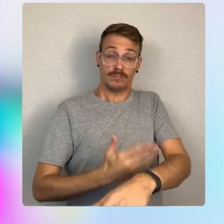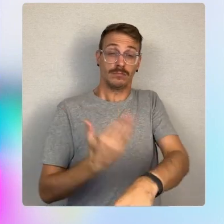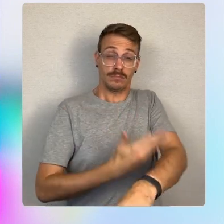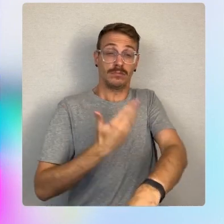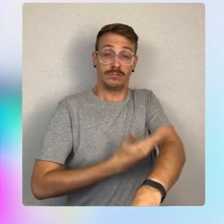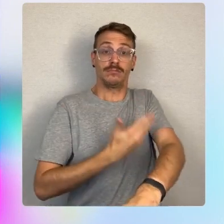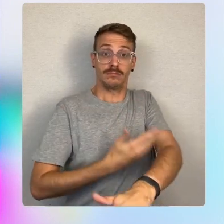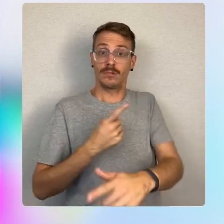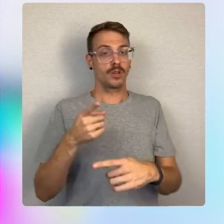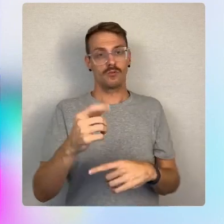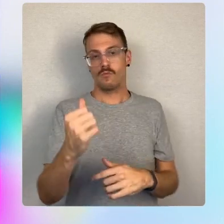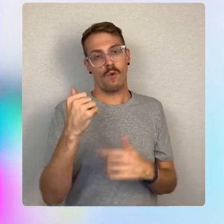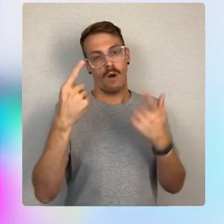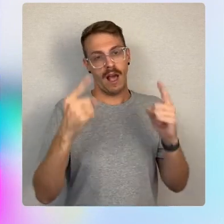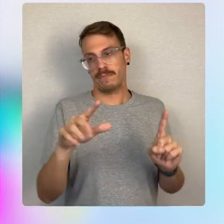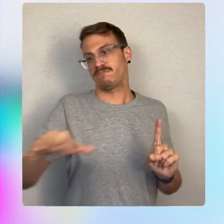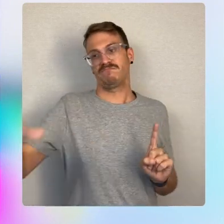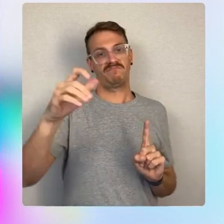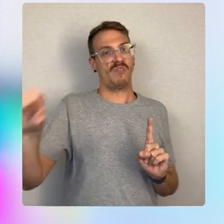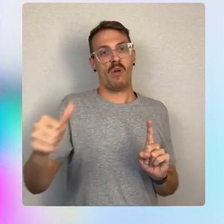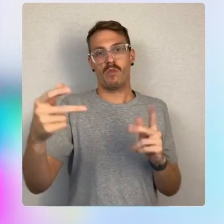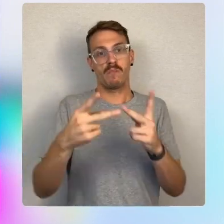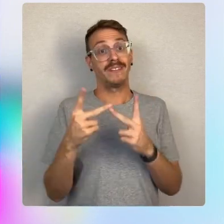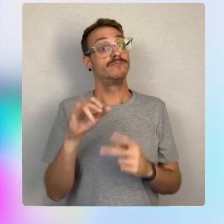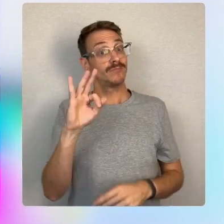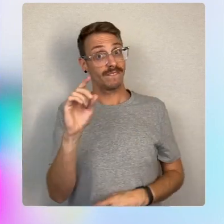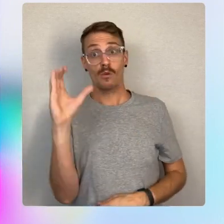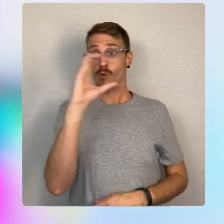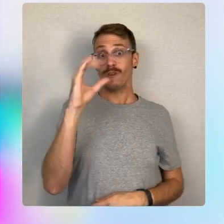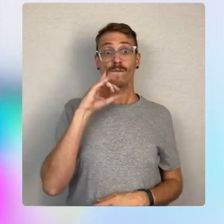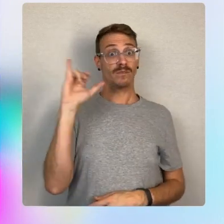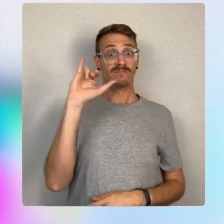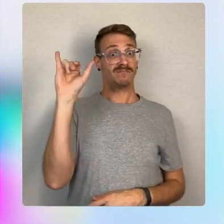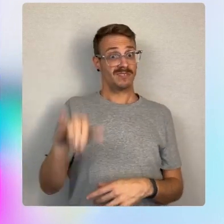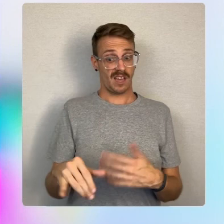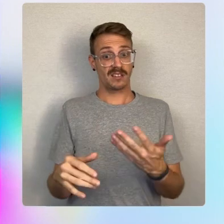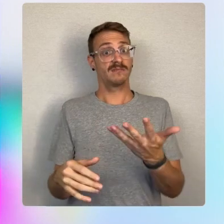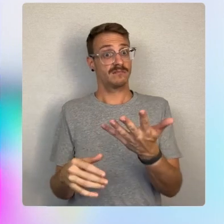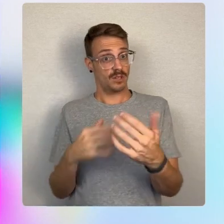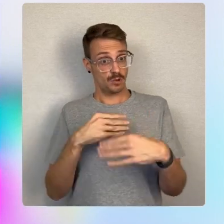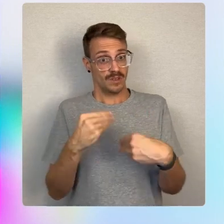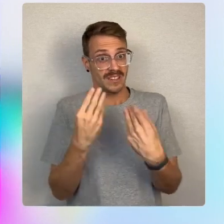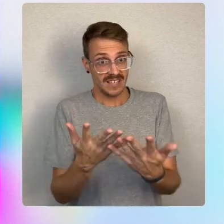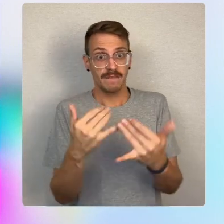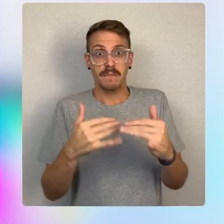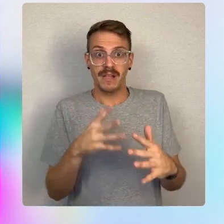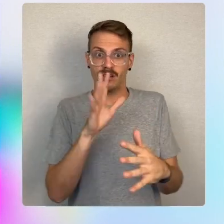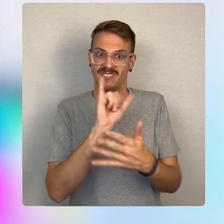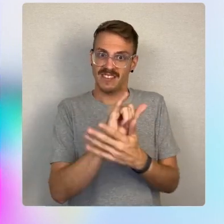are something that you won't get anywhere else. So if you're looking for something like that with giving players a level of customizability